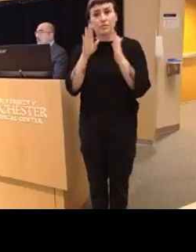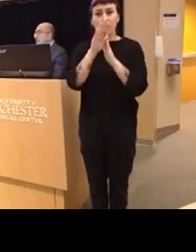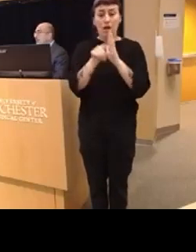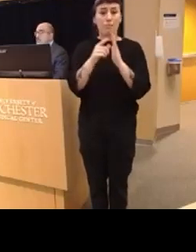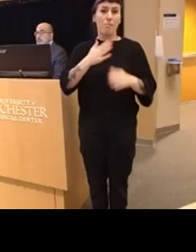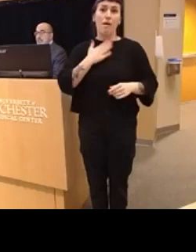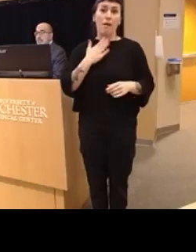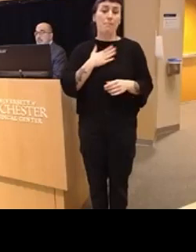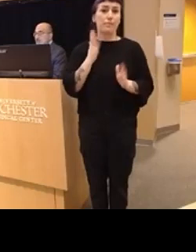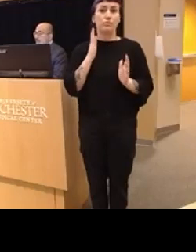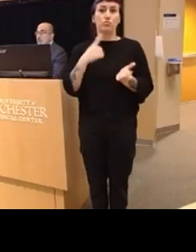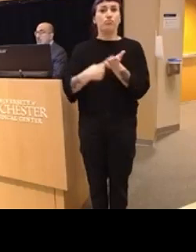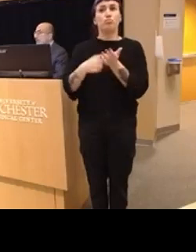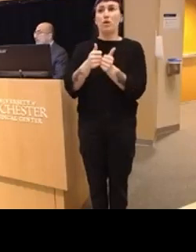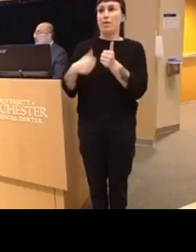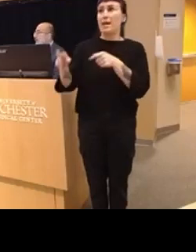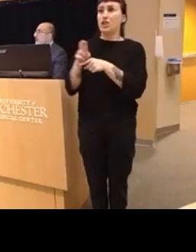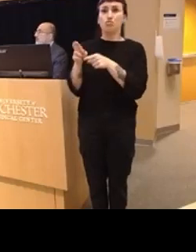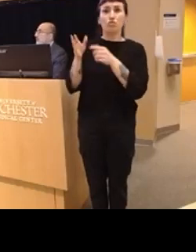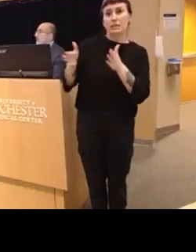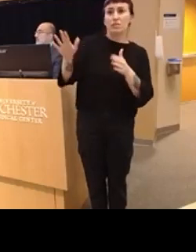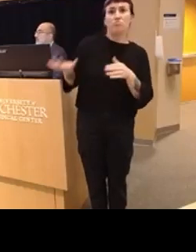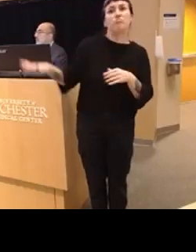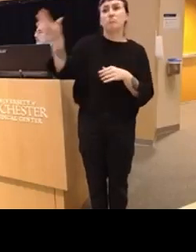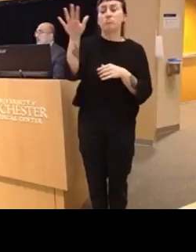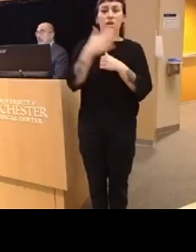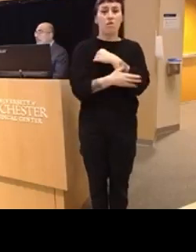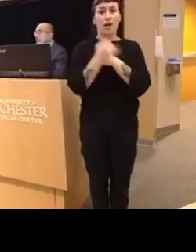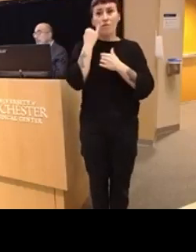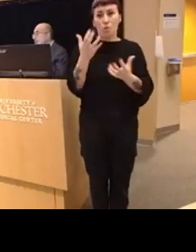happy to talk to any Resident from anywhere in the country about this process if they want every year